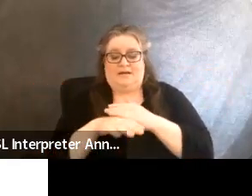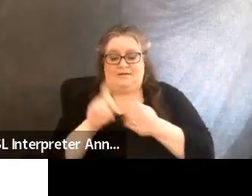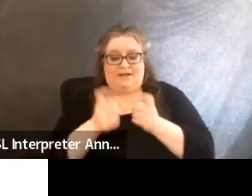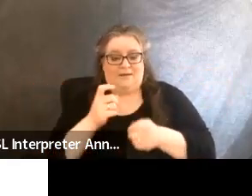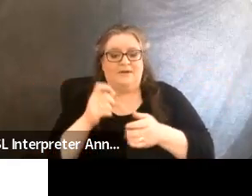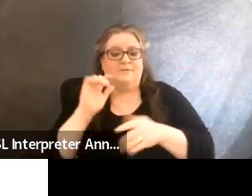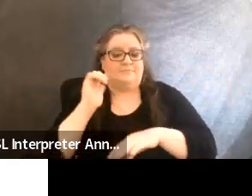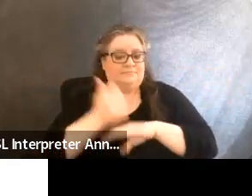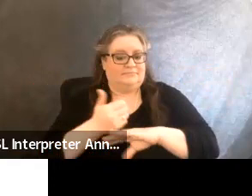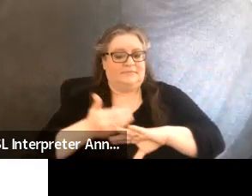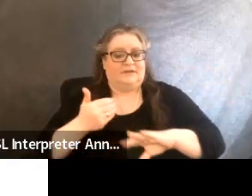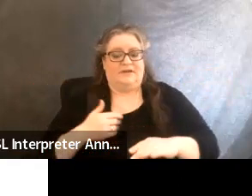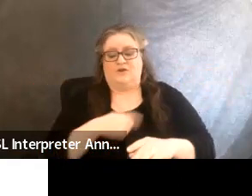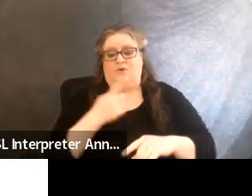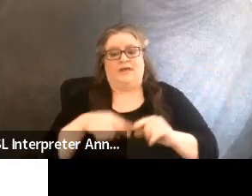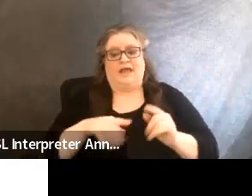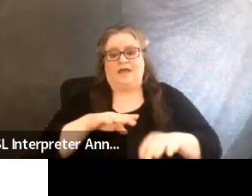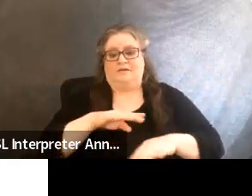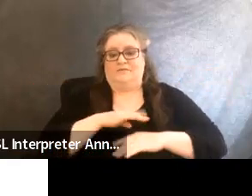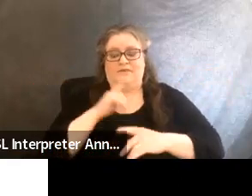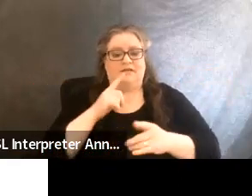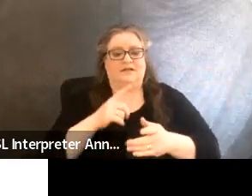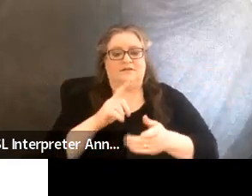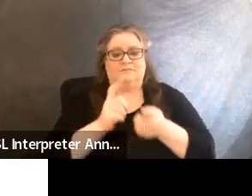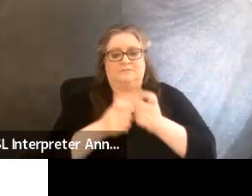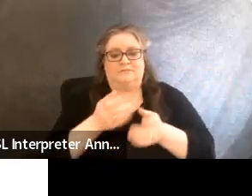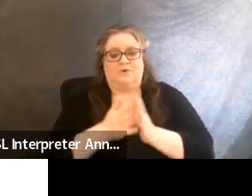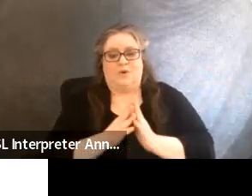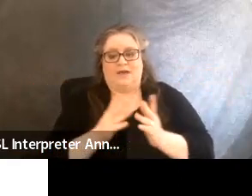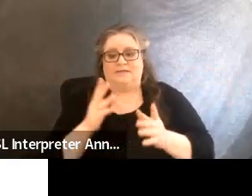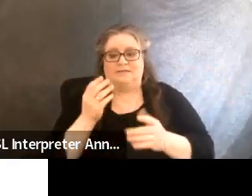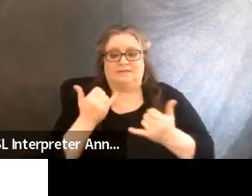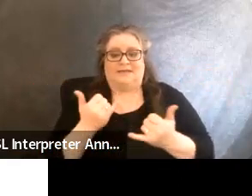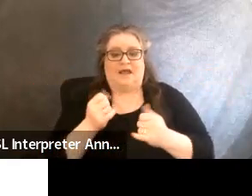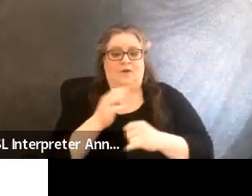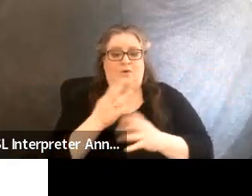so please note that we cannot fulfill accommodation requests placed today or through the chat box.